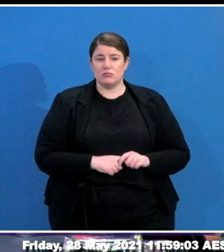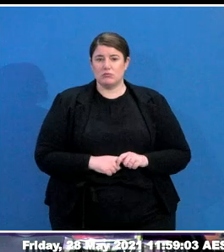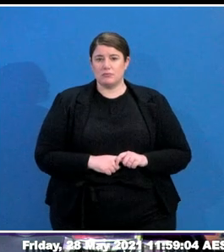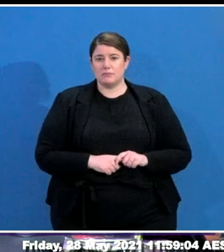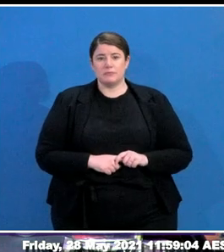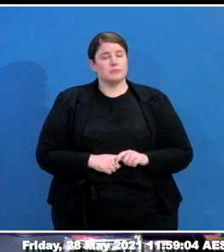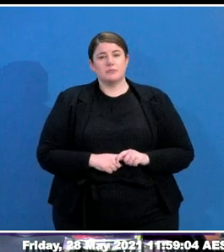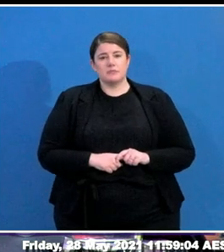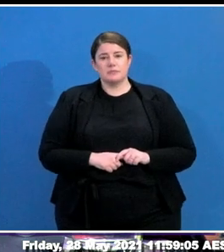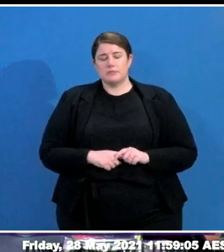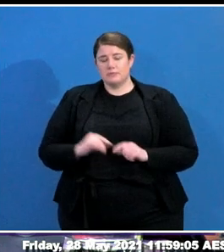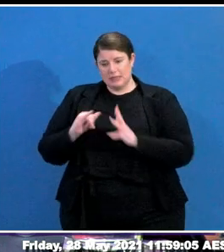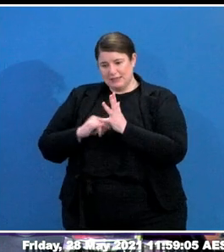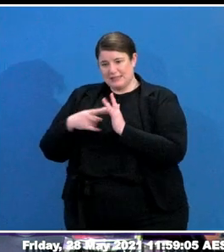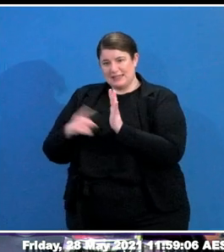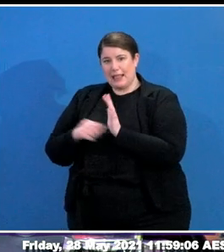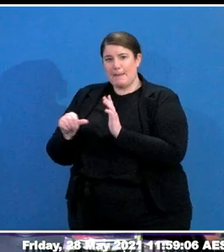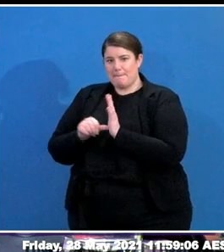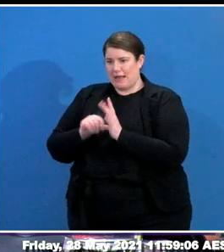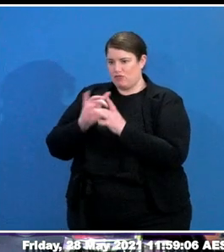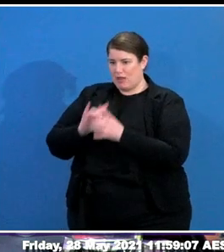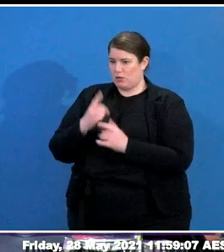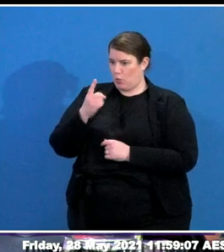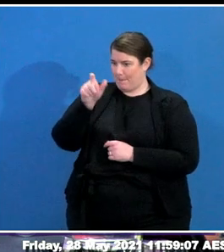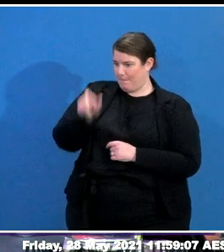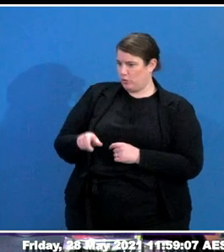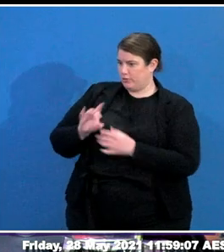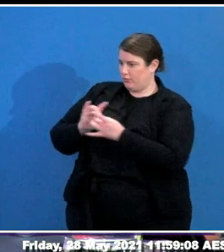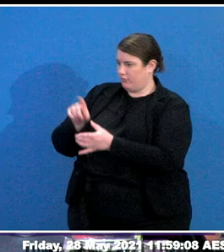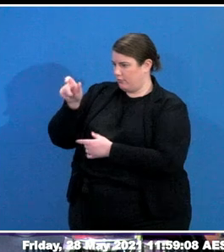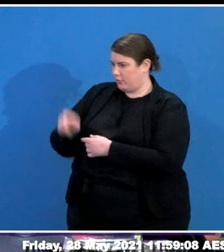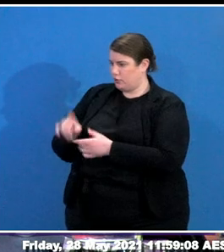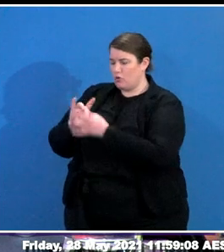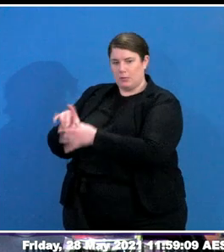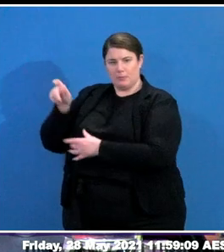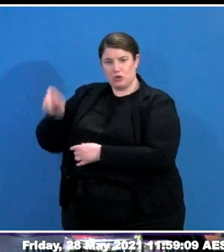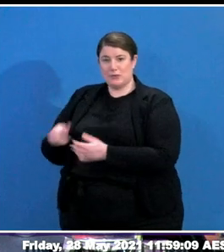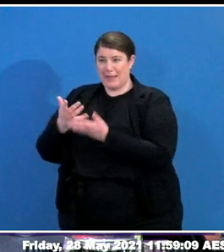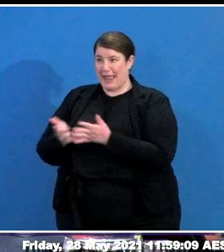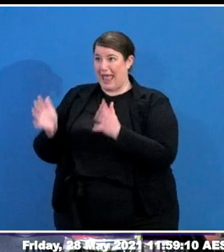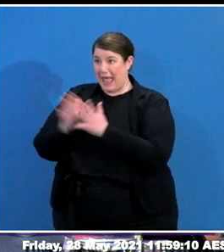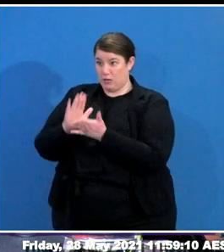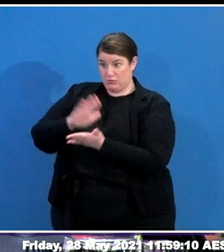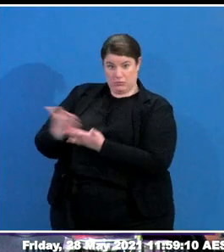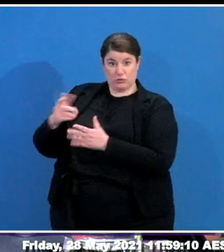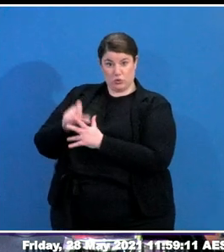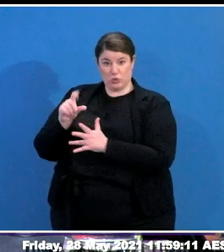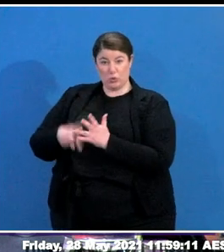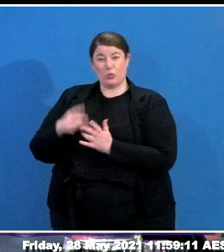the SIL funding relates to each of the clients. But how to make that work in practice, I would think, is very difficult.